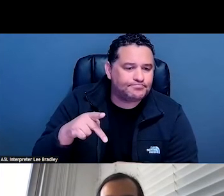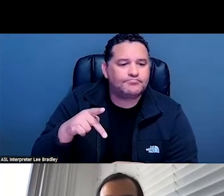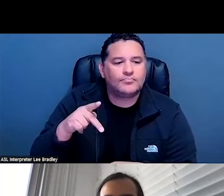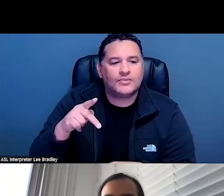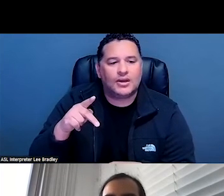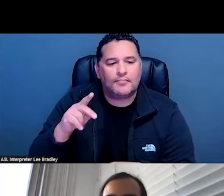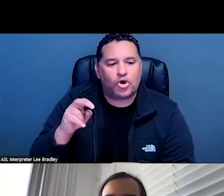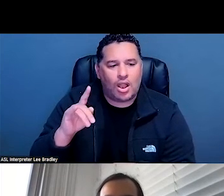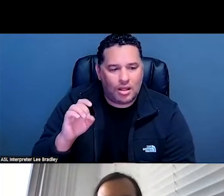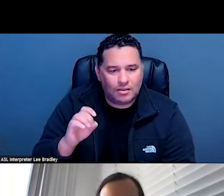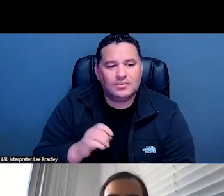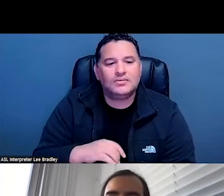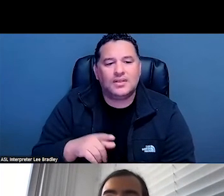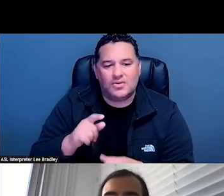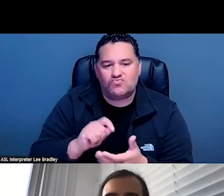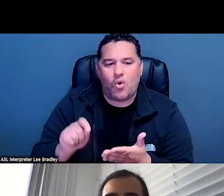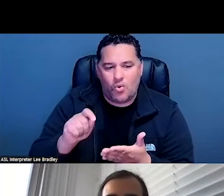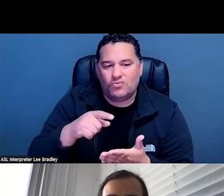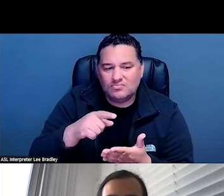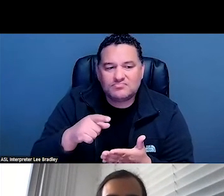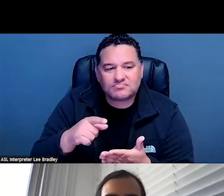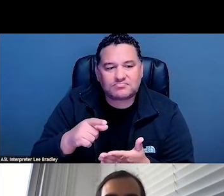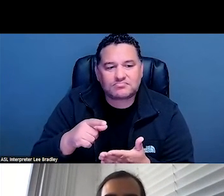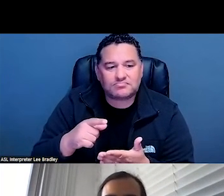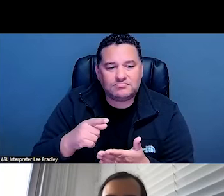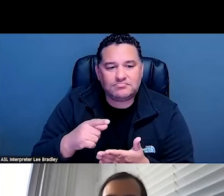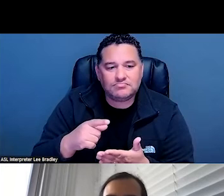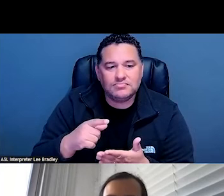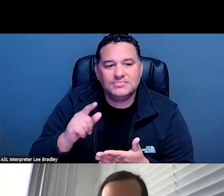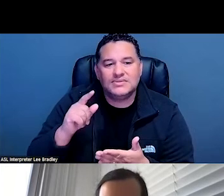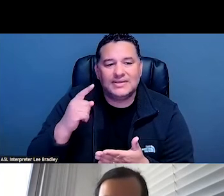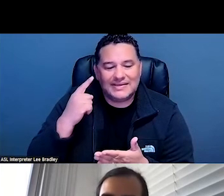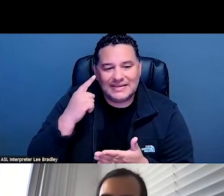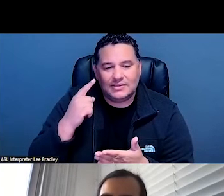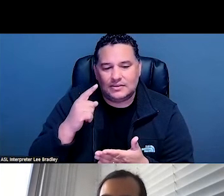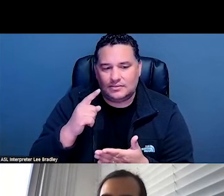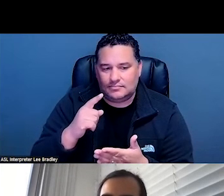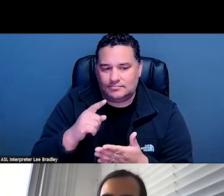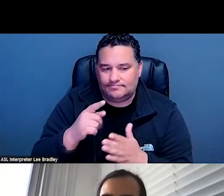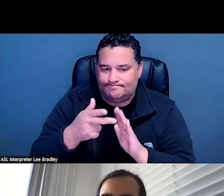. THE WORK BY P URTLE AND COLLEAGUES IN JAM HEALTH